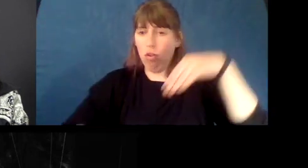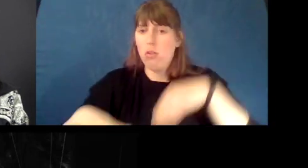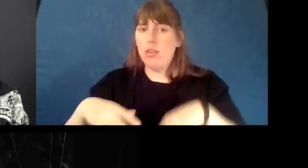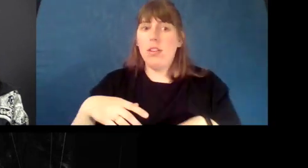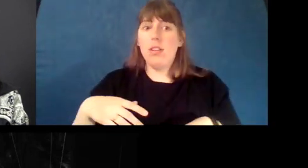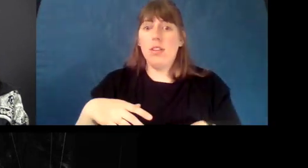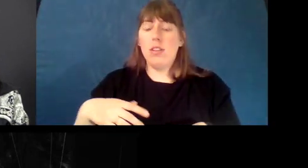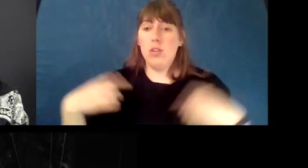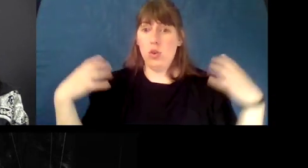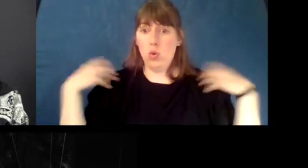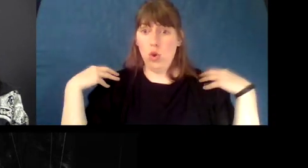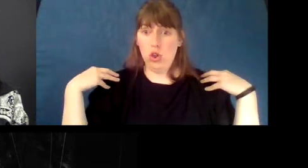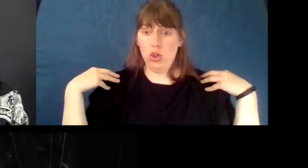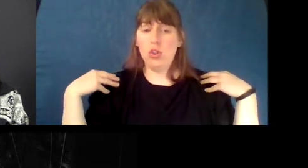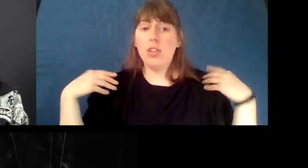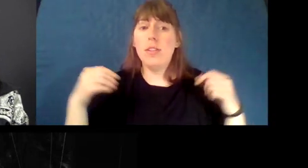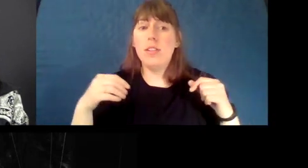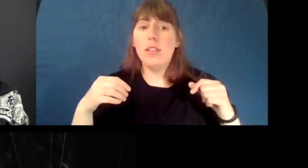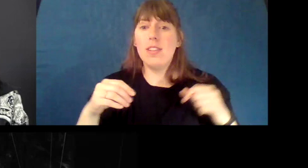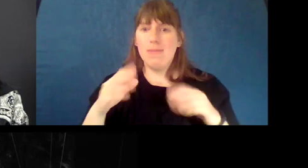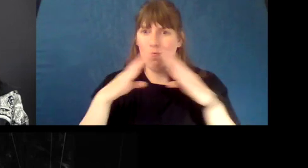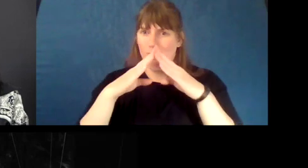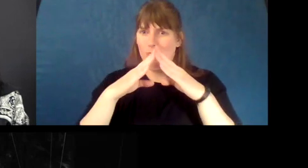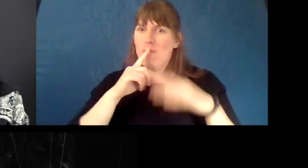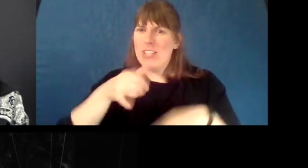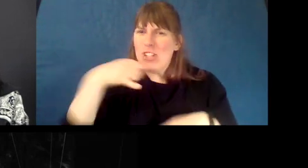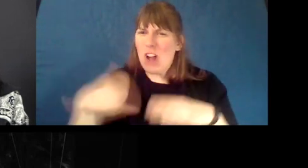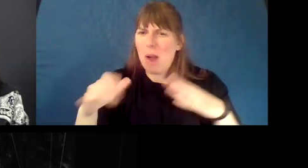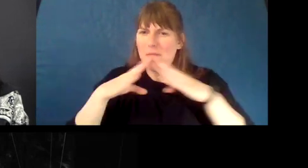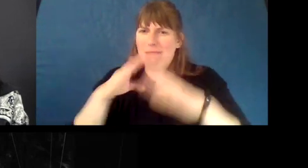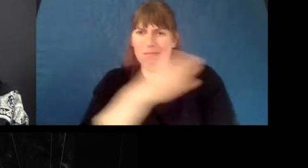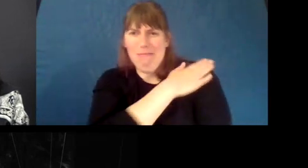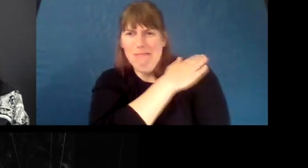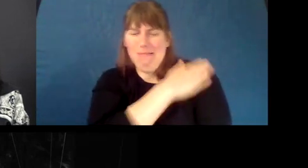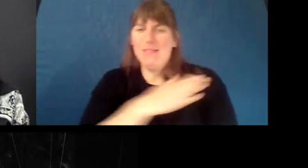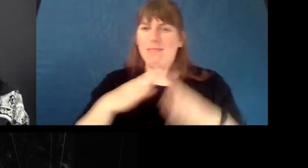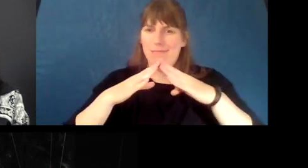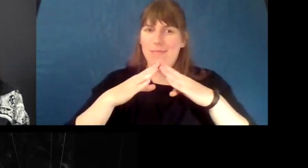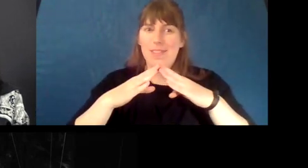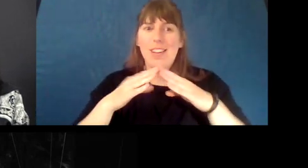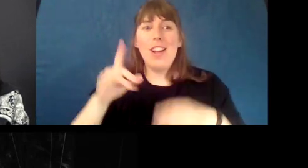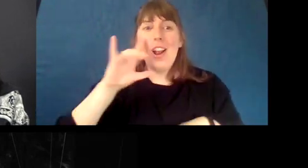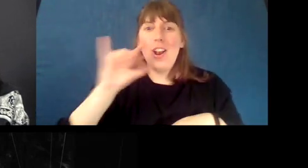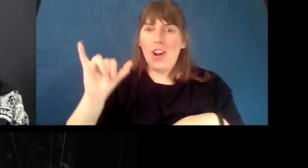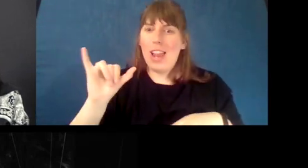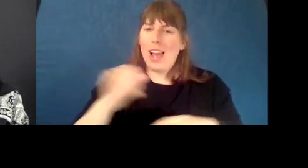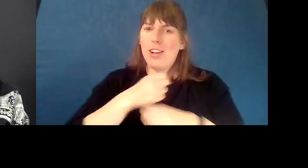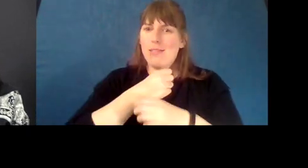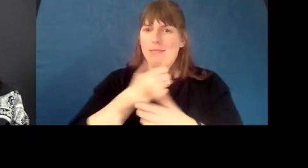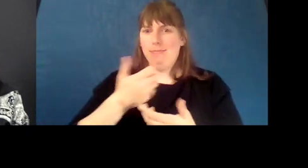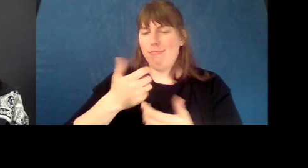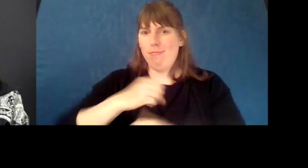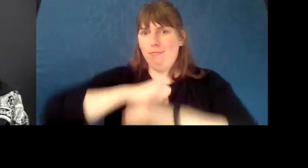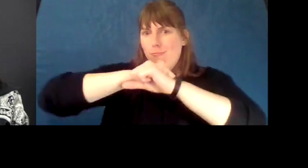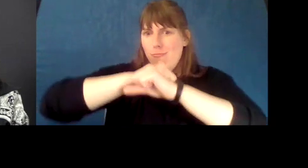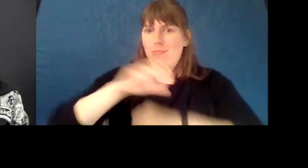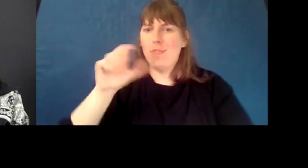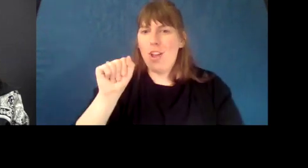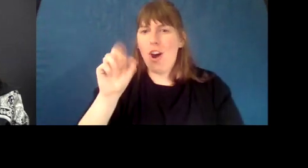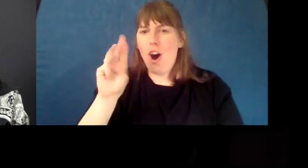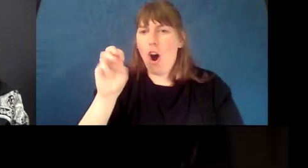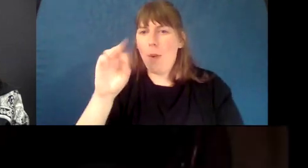are designed in a very sharp and pointy way that almost creates like an armour for her to wear. And